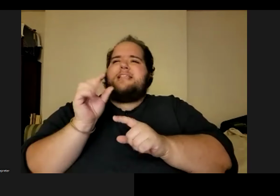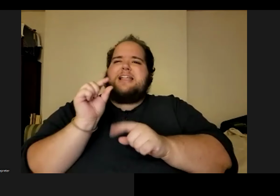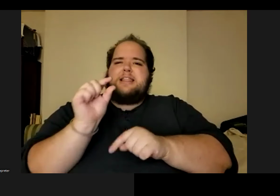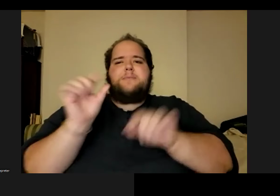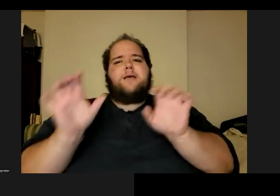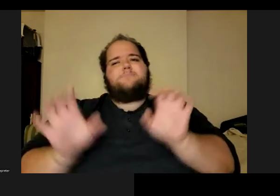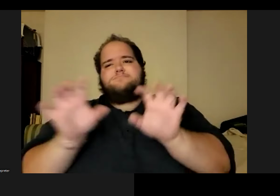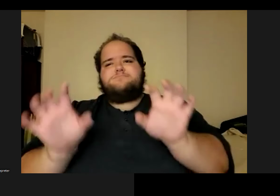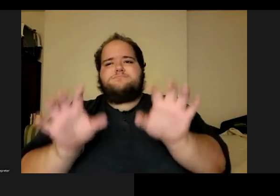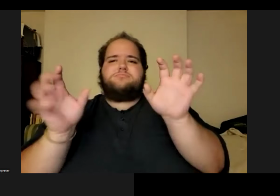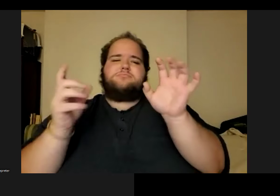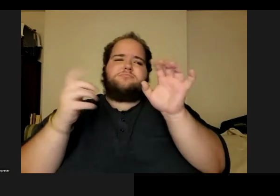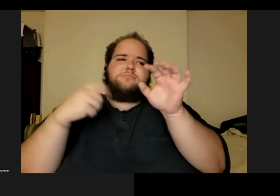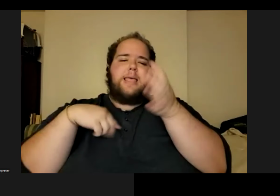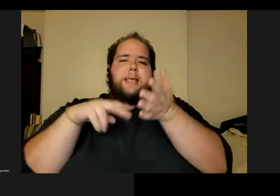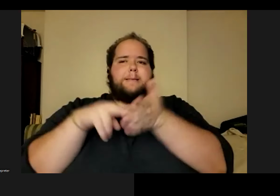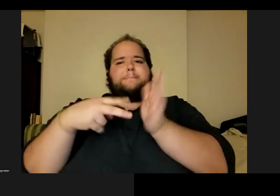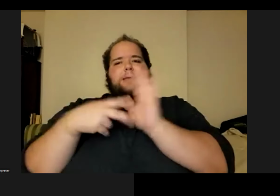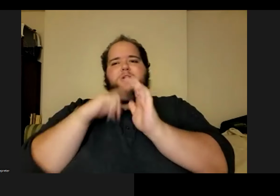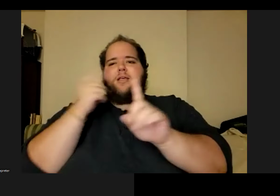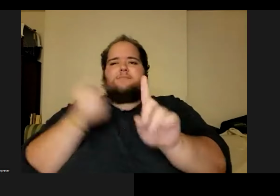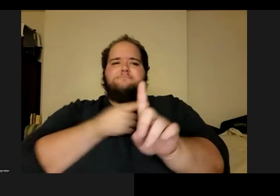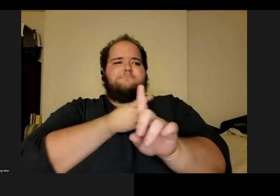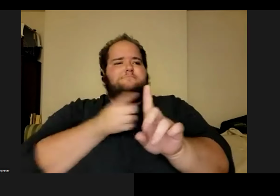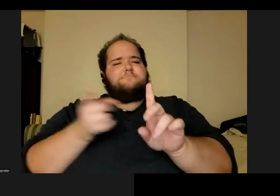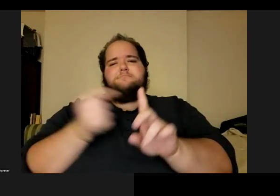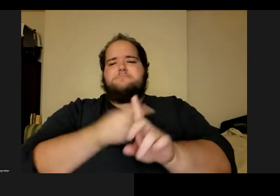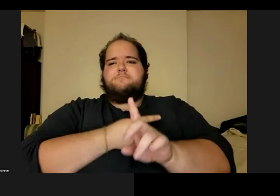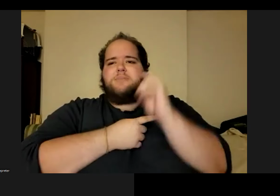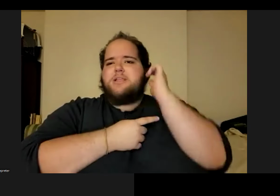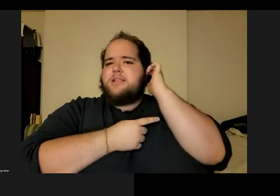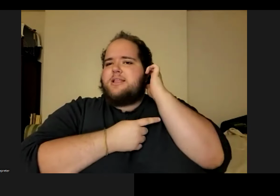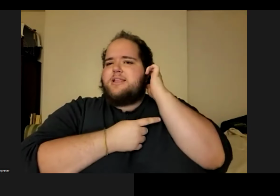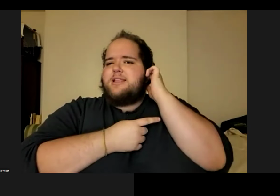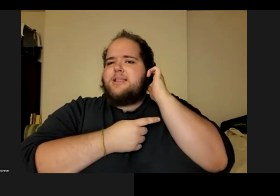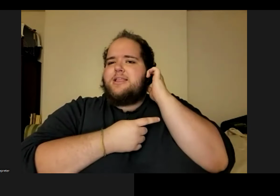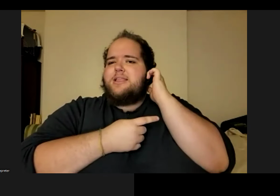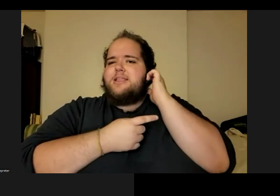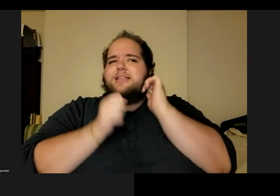like when I'm talking about to facilitate It's not like a bad word, but it's just like,